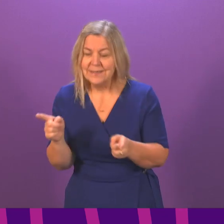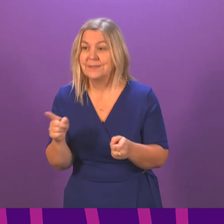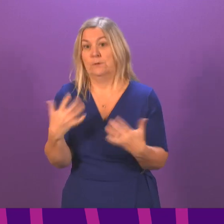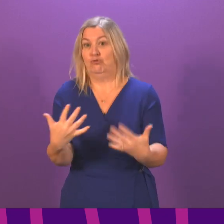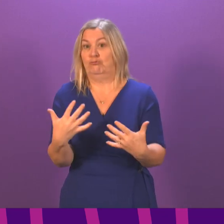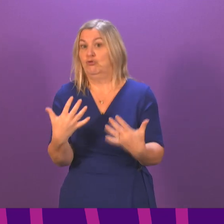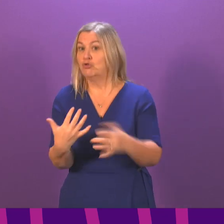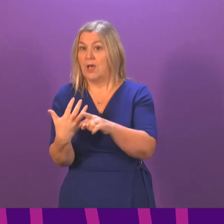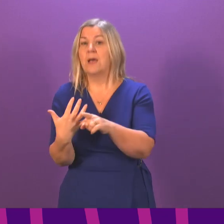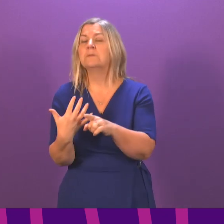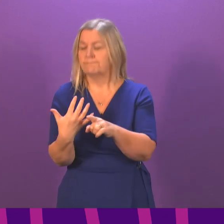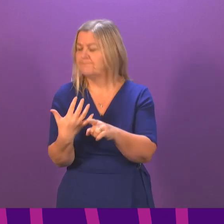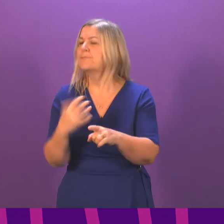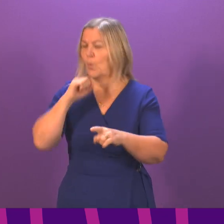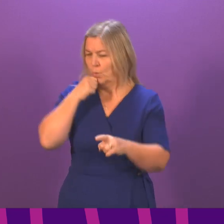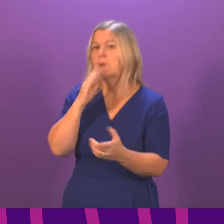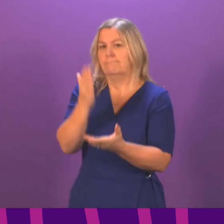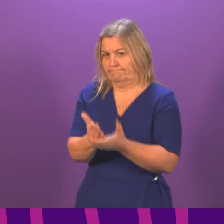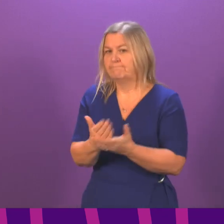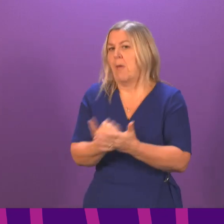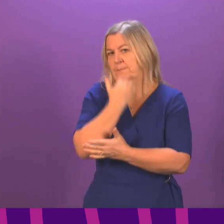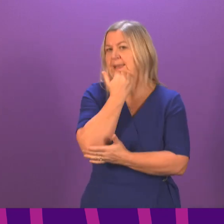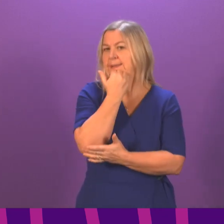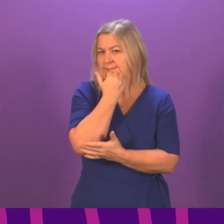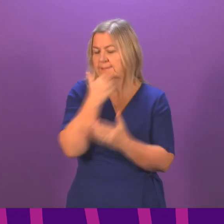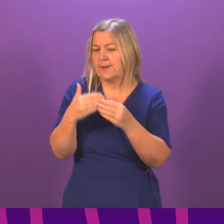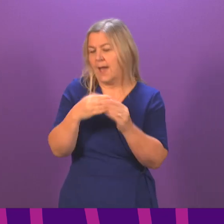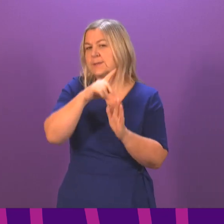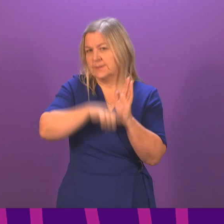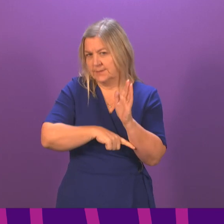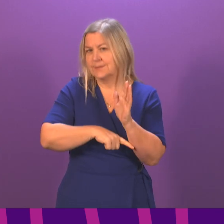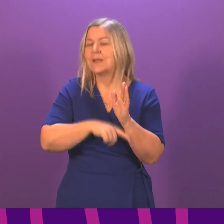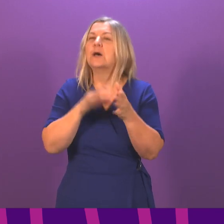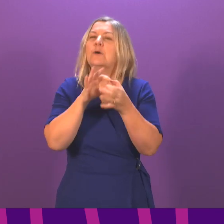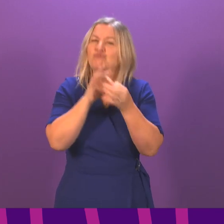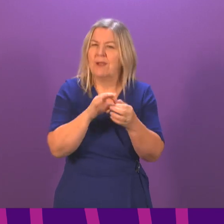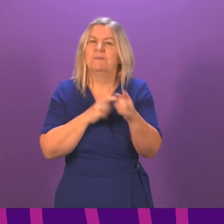so already—to the guidance that was published this morning, to take account of and refer